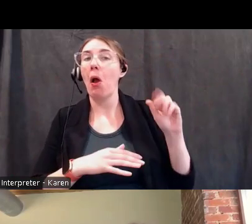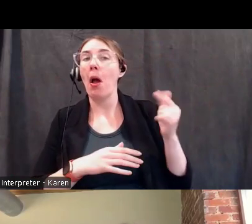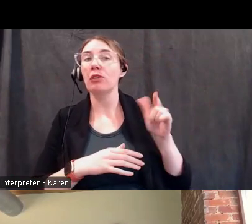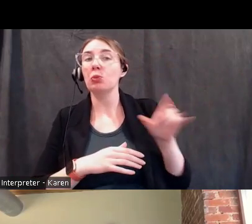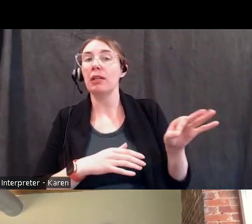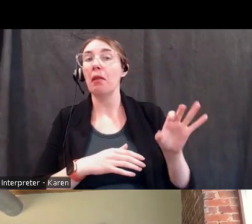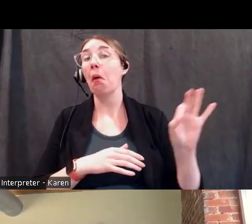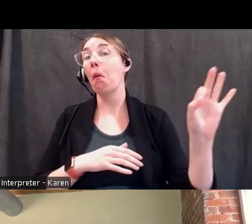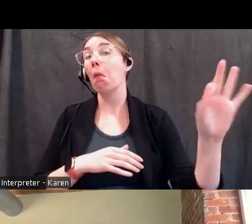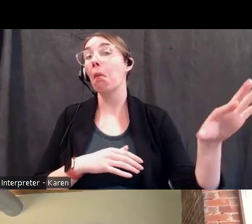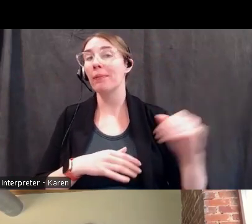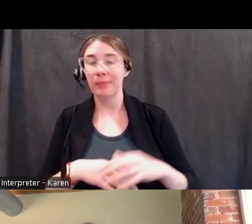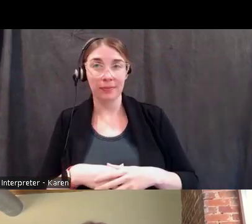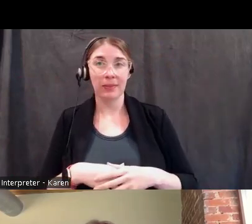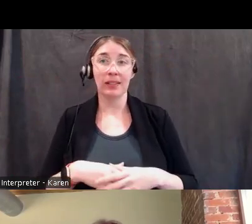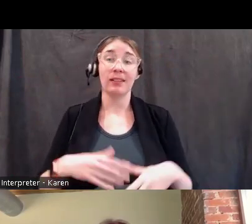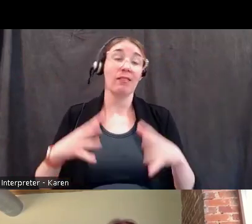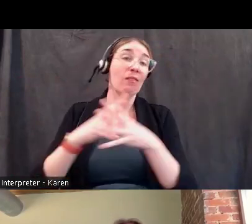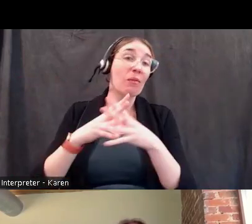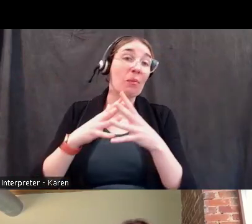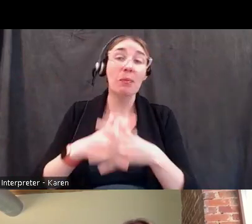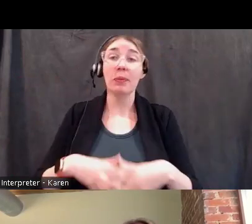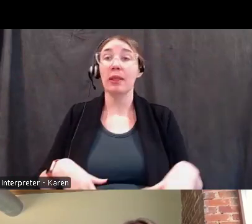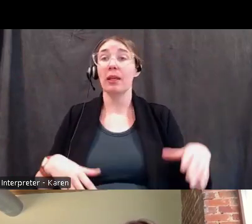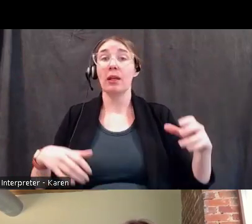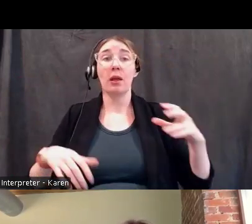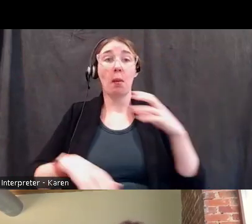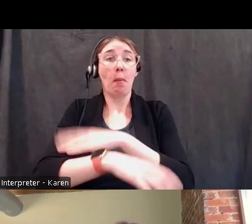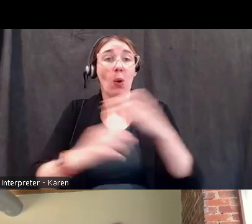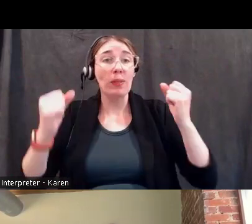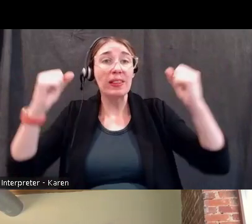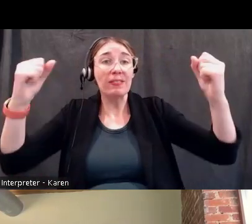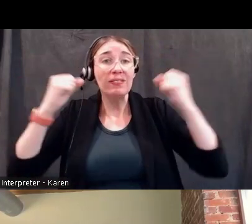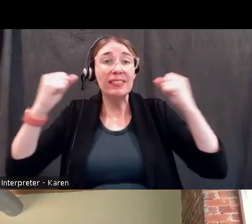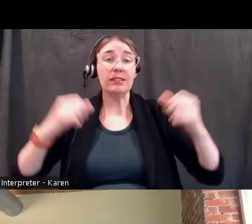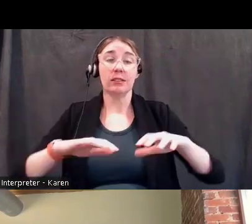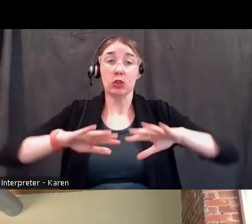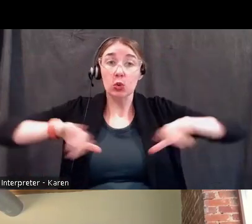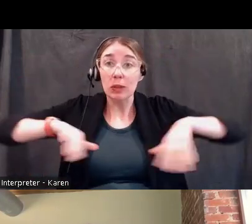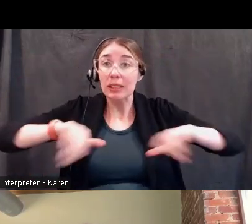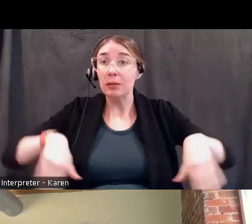there's things like blind football, parapower lifting, swimming, goal ball, track and field.